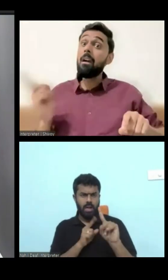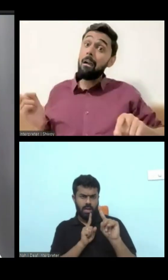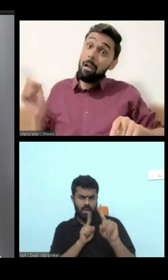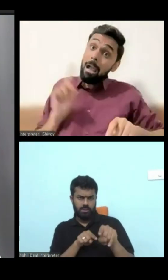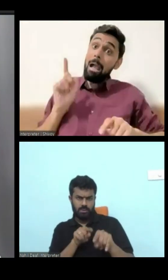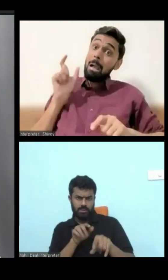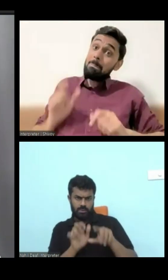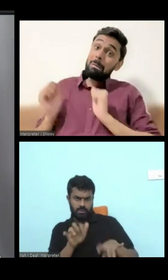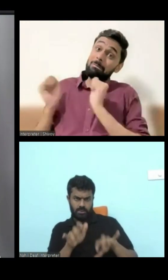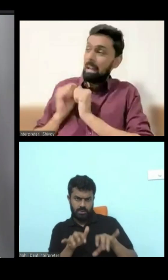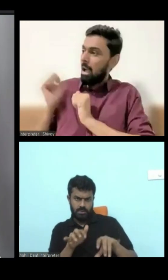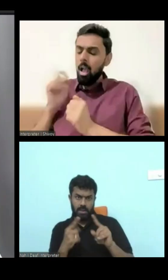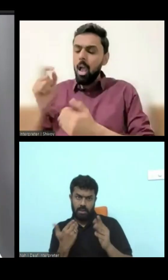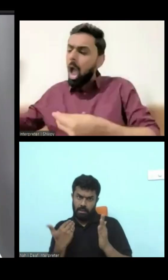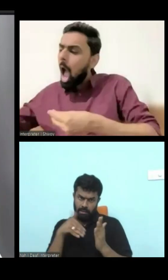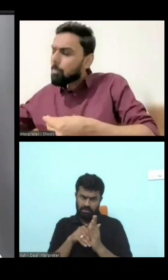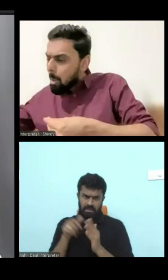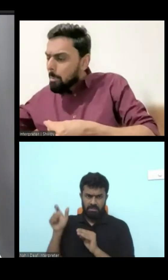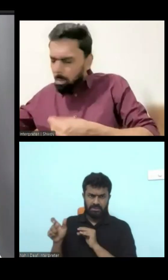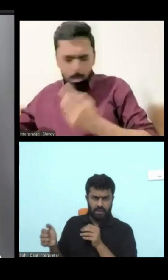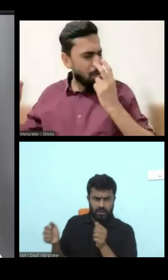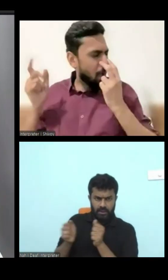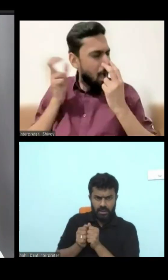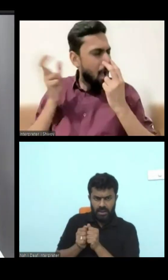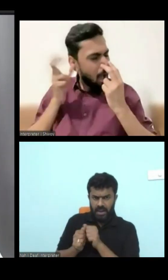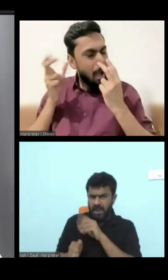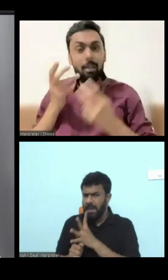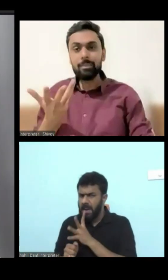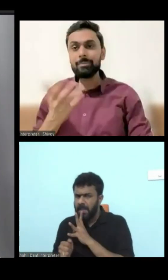the questions from the question paper, they didn't want that.